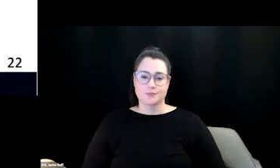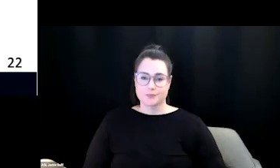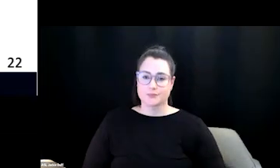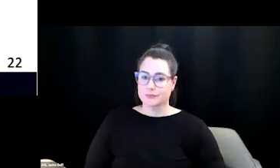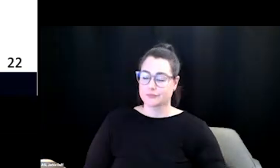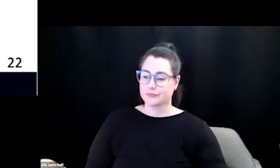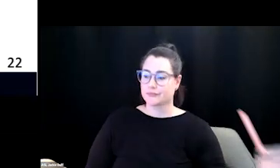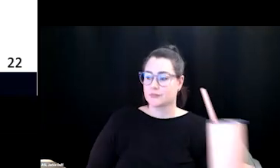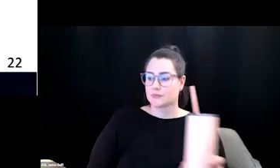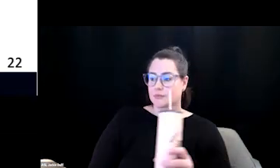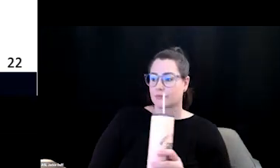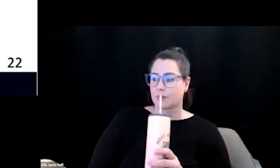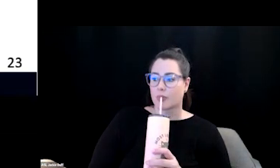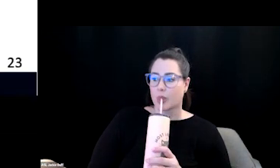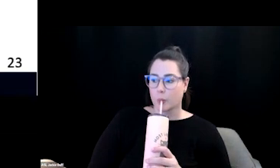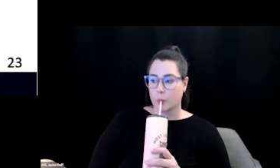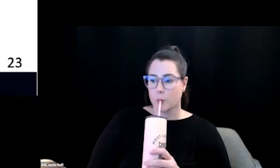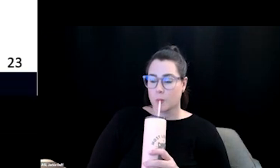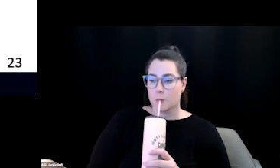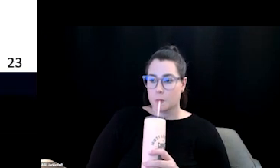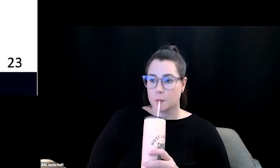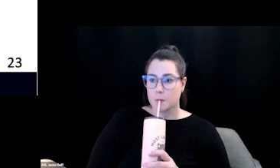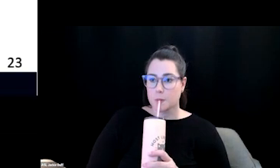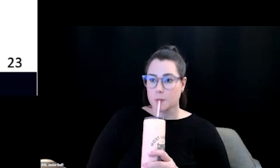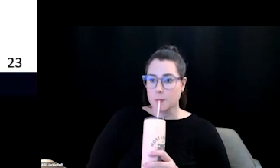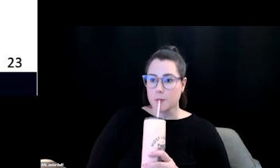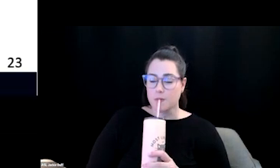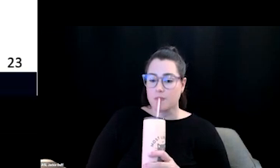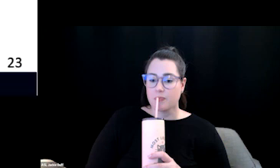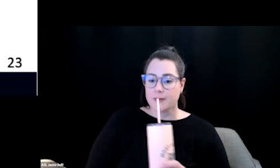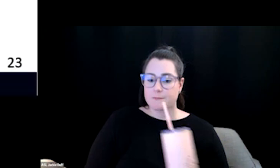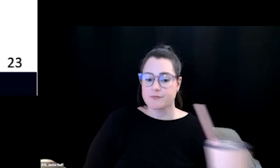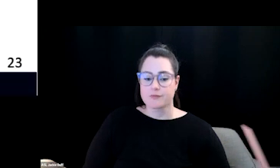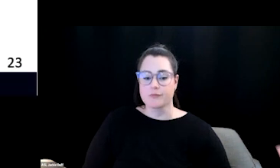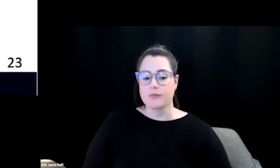All right. Help Desk Reminders and System Outages. All right, I keep drilling this to you.